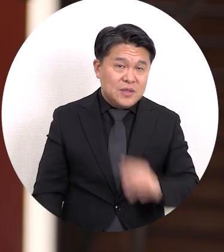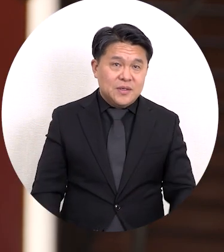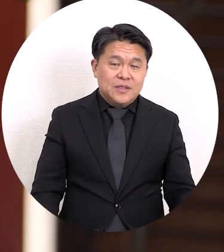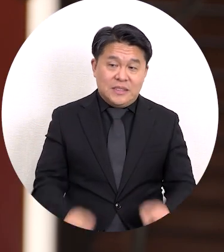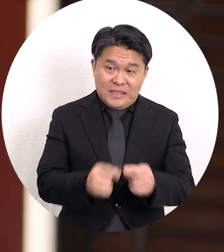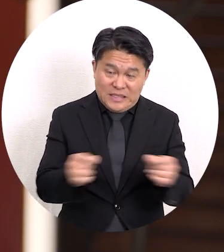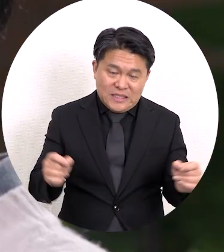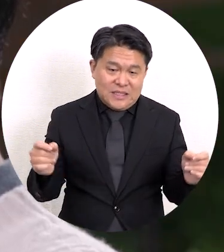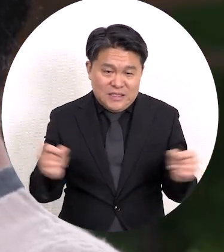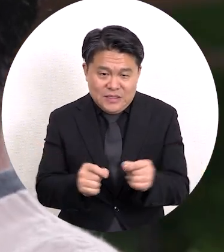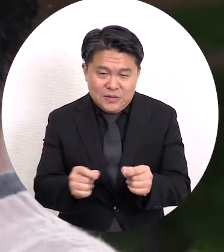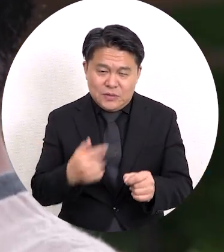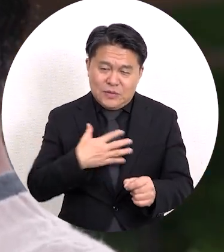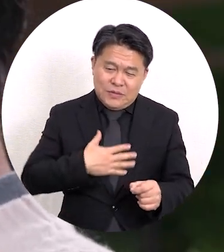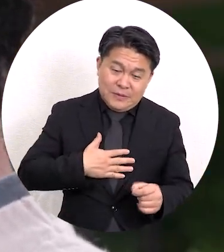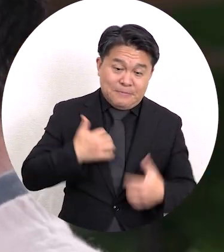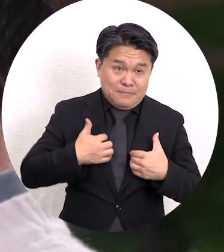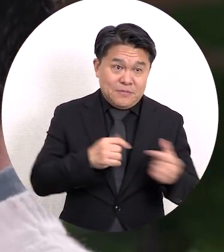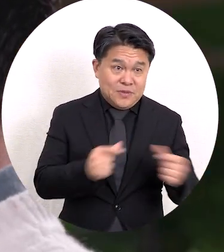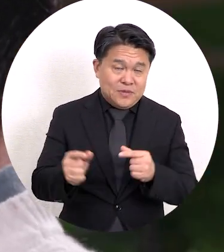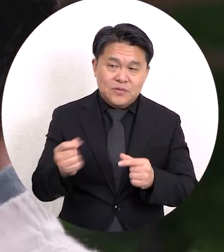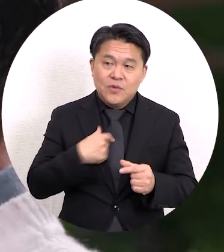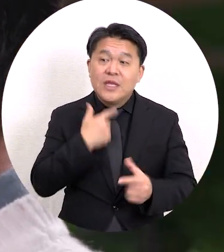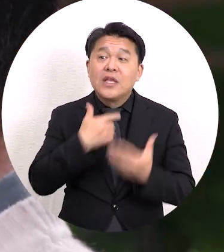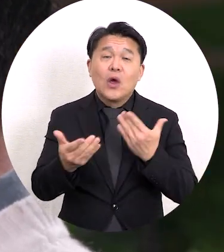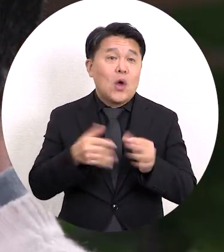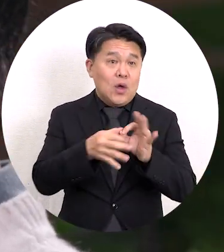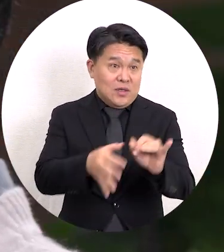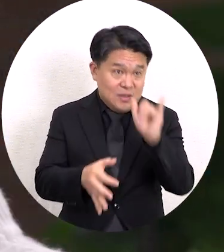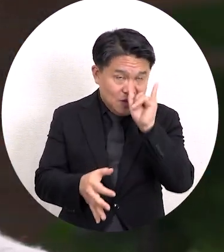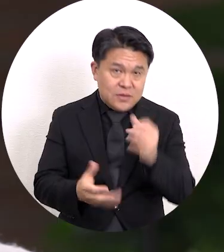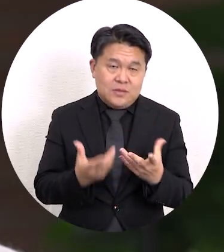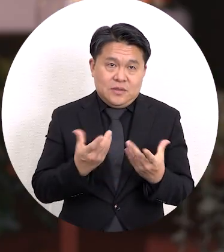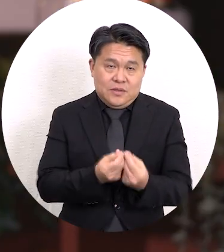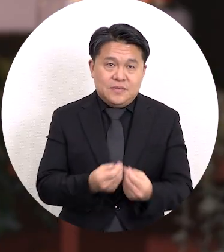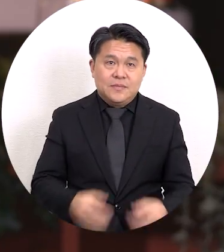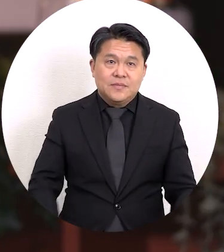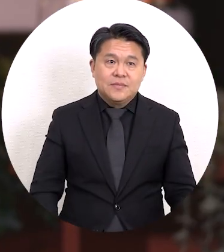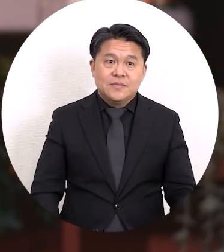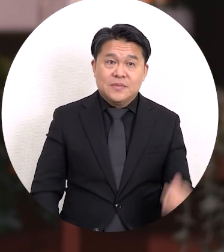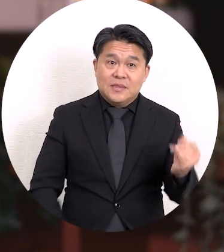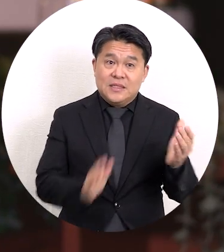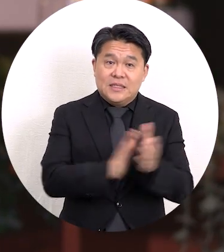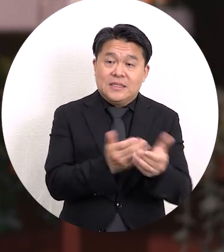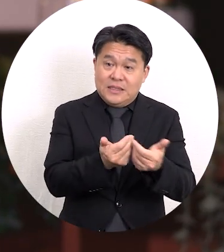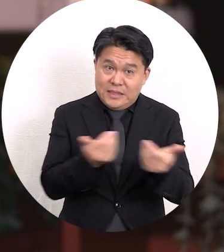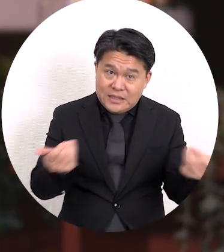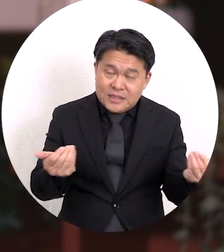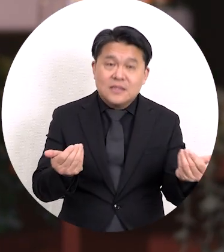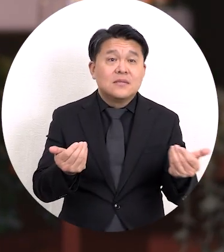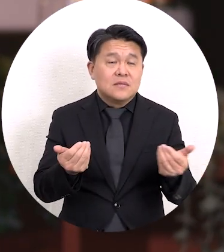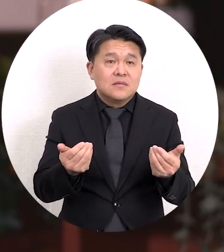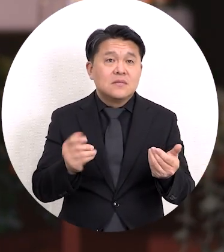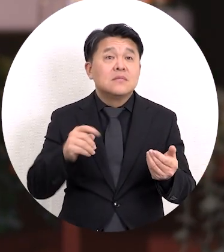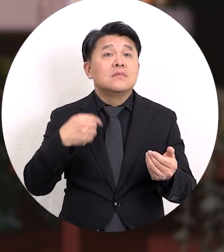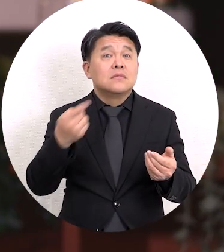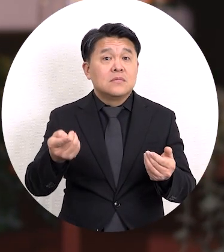And it seems to be closely connected to those experiences. For example, the melody you heard while walking away